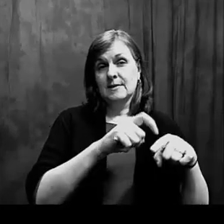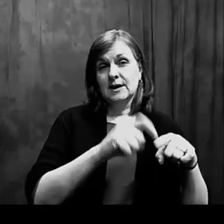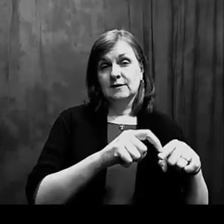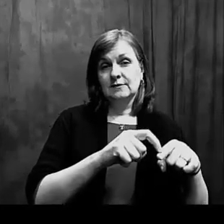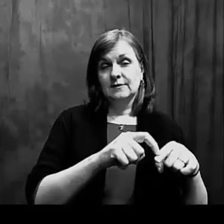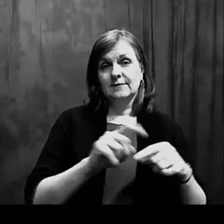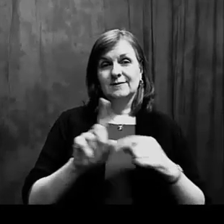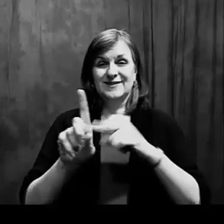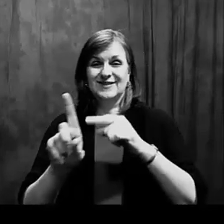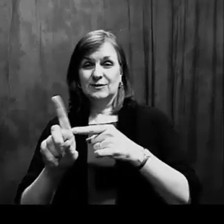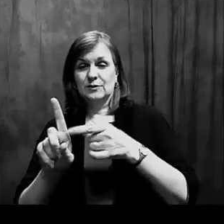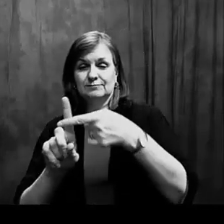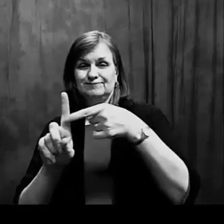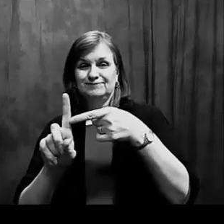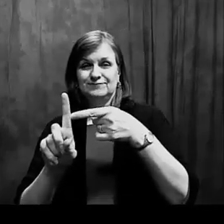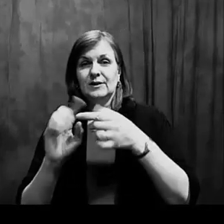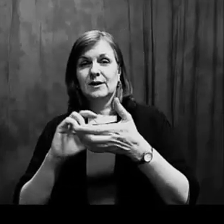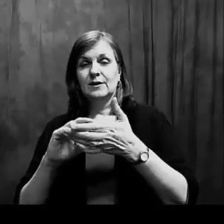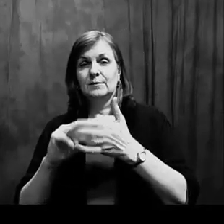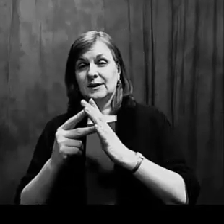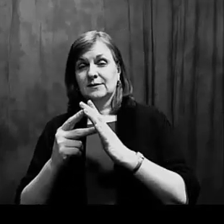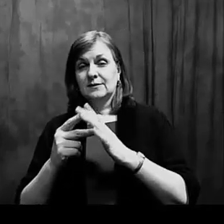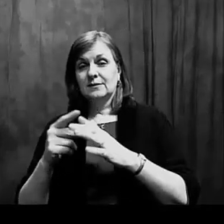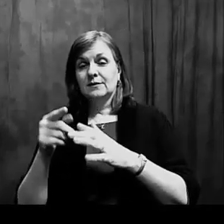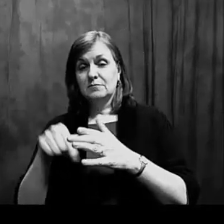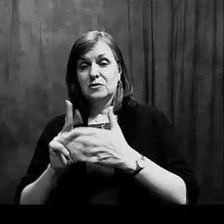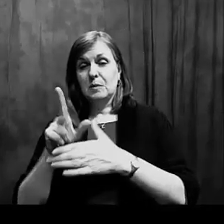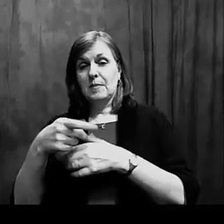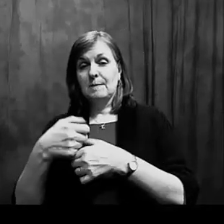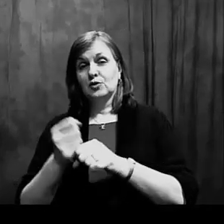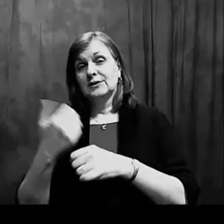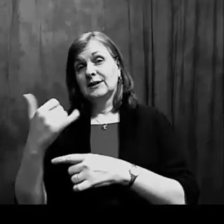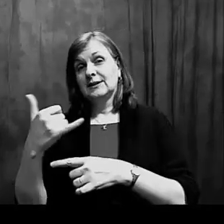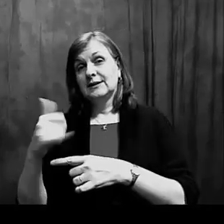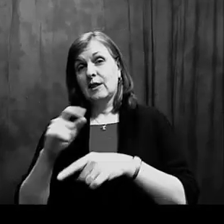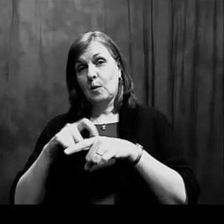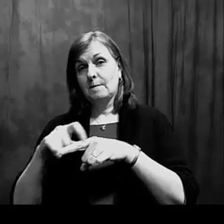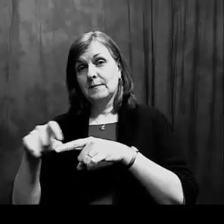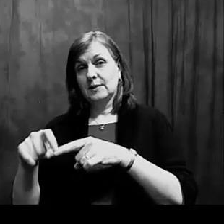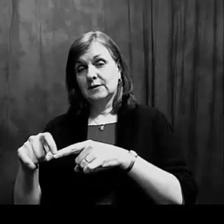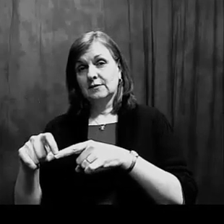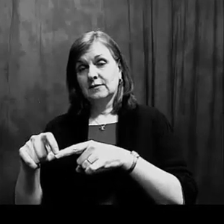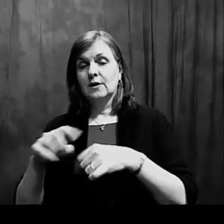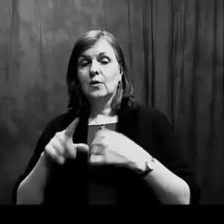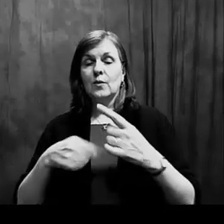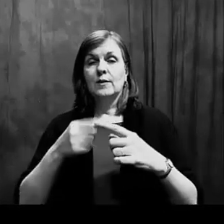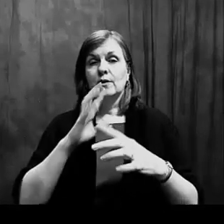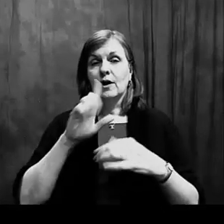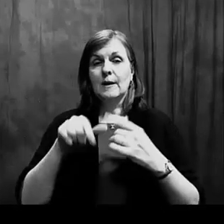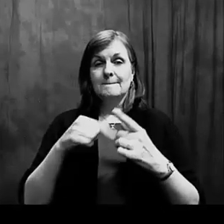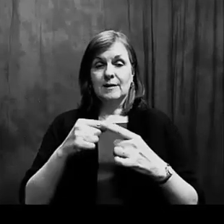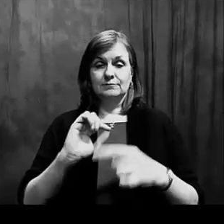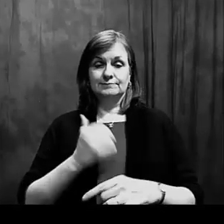the individual is gonna produce green peas -- that this allele says NO! you're gonna produce yellow peas